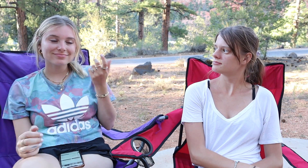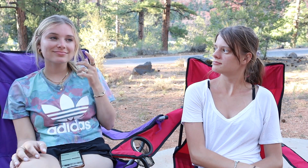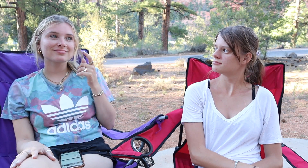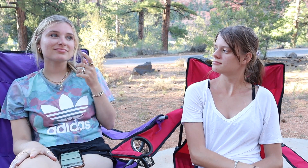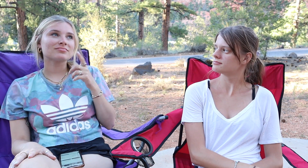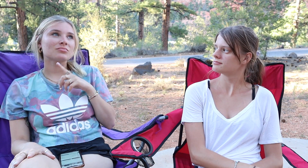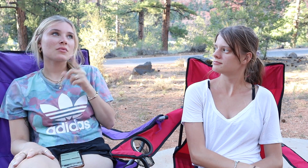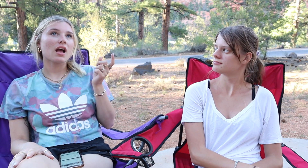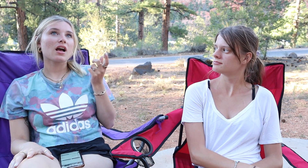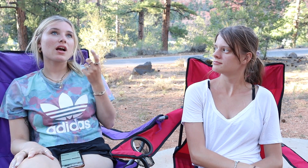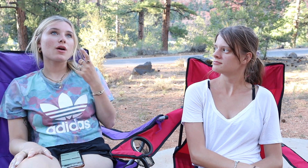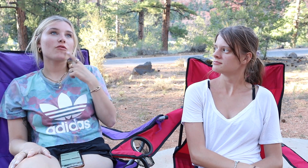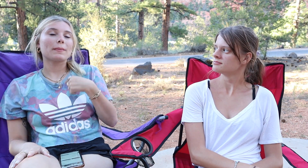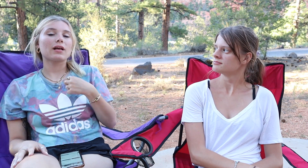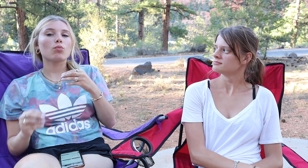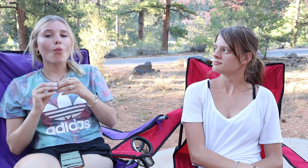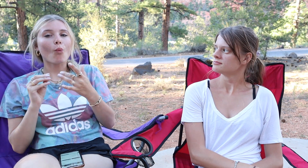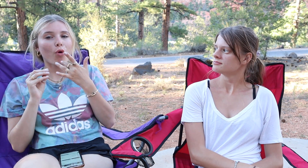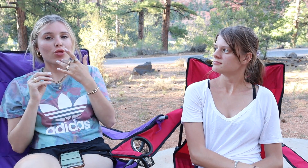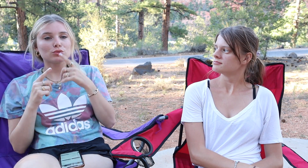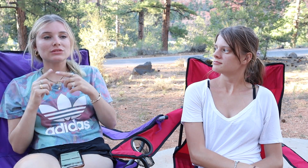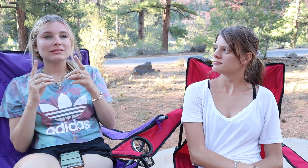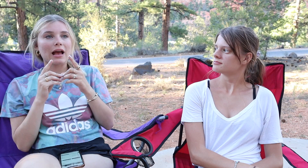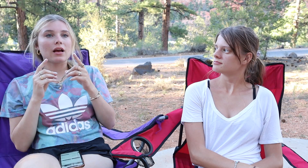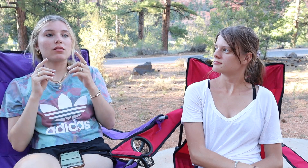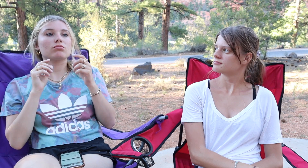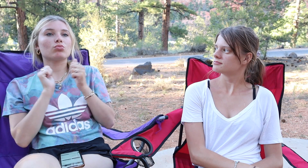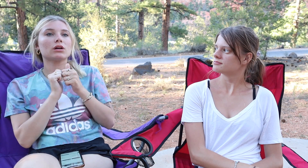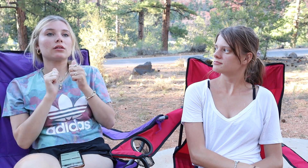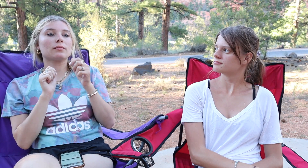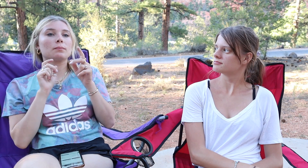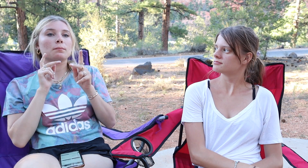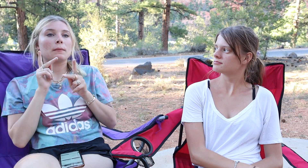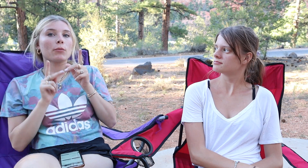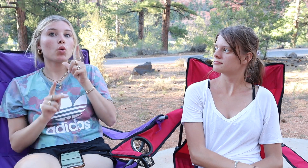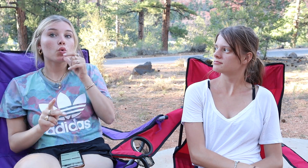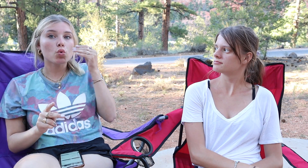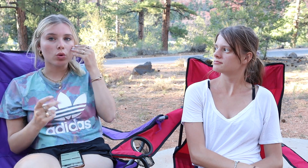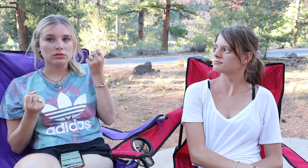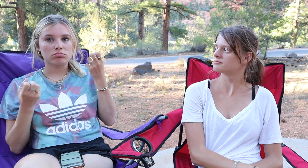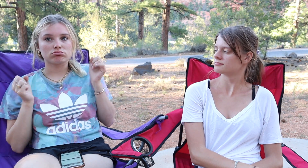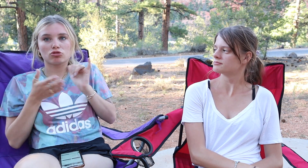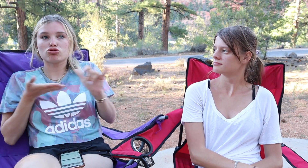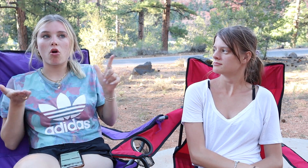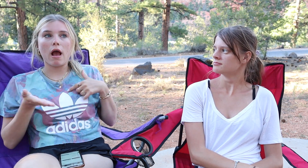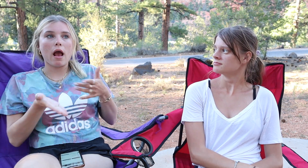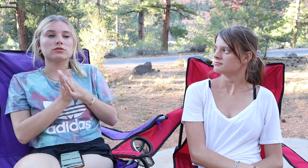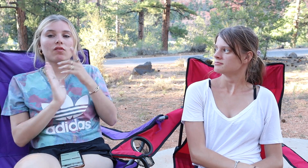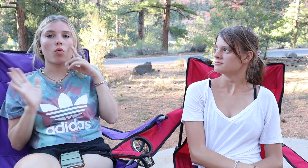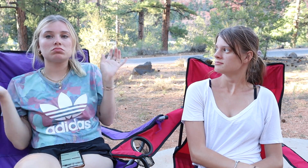yeah I am more rather to date someone who knows how to sign that is all I ask for